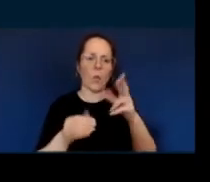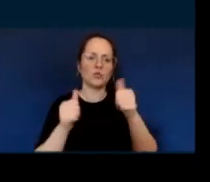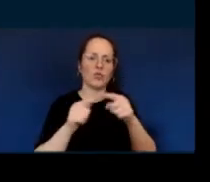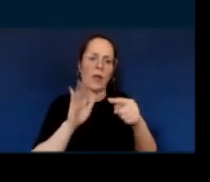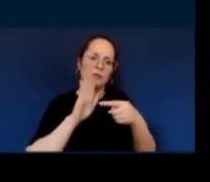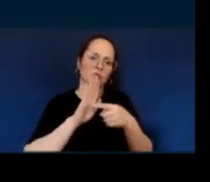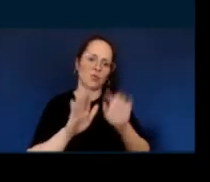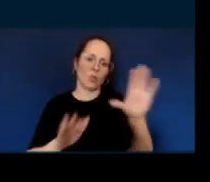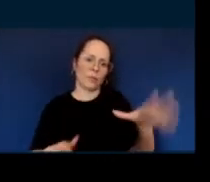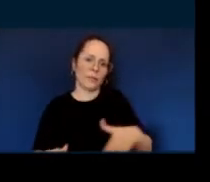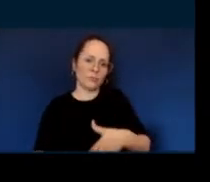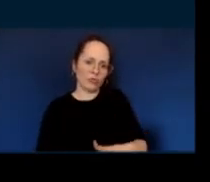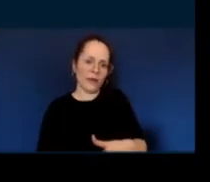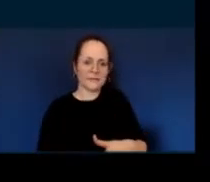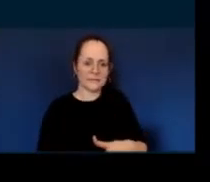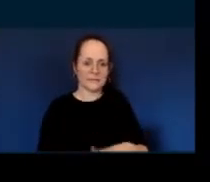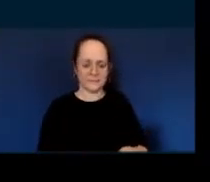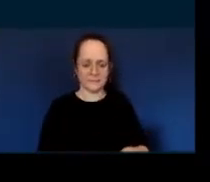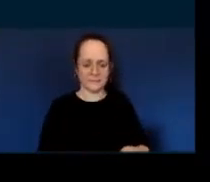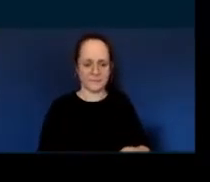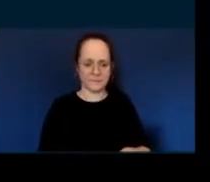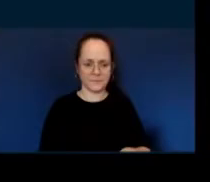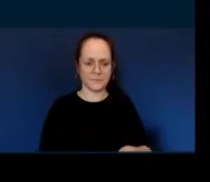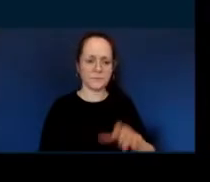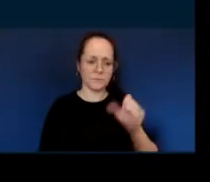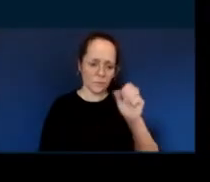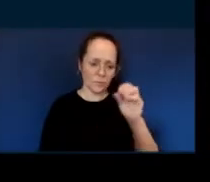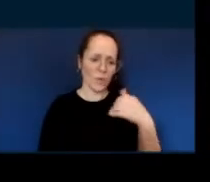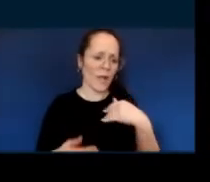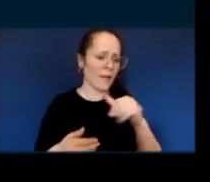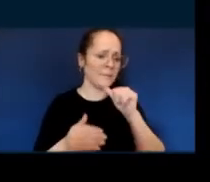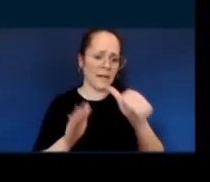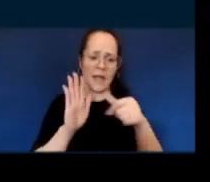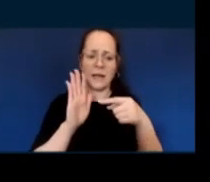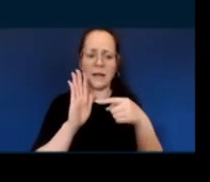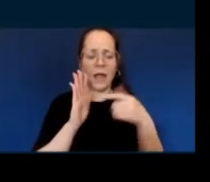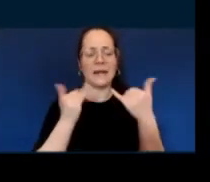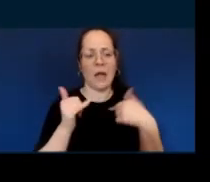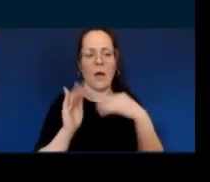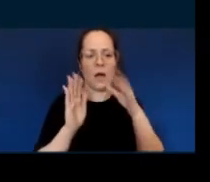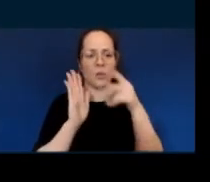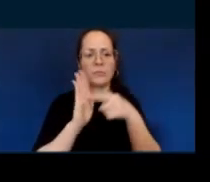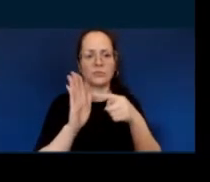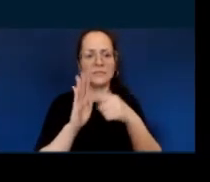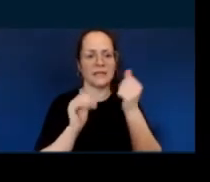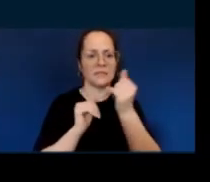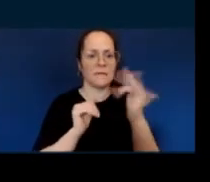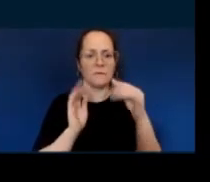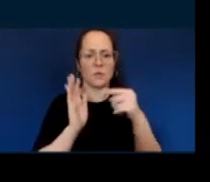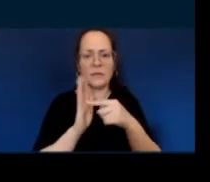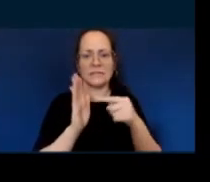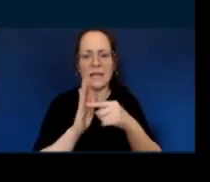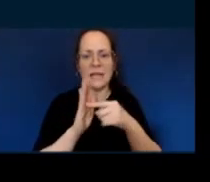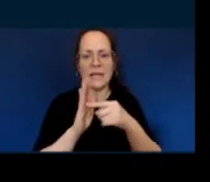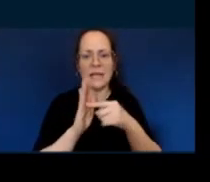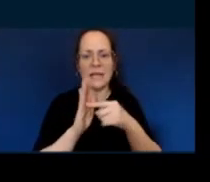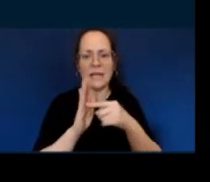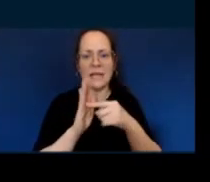SO I WILL NOW PRESENT A FEW EXAMPLES OF HOW SEXUALIZING THE FEMALE BODY MADE THINGS LIKE